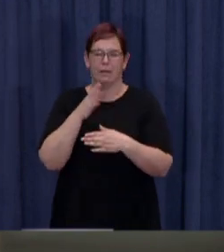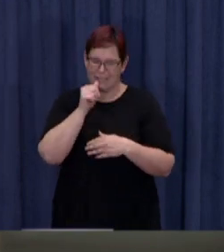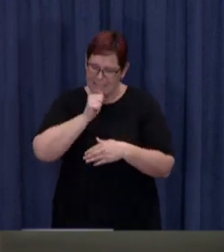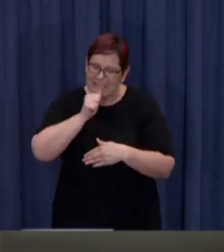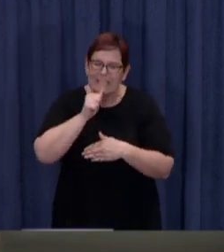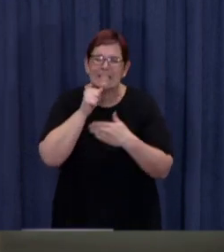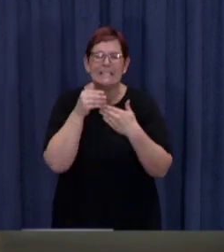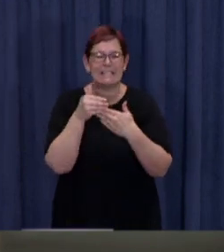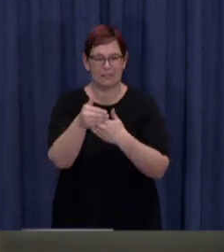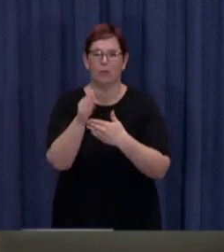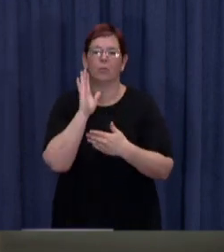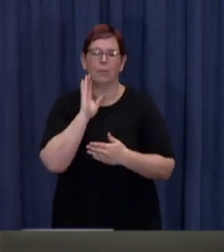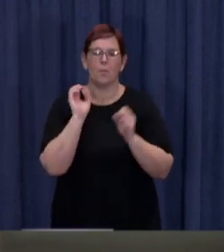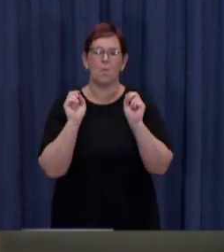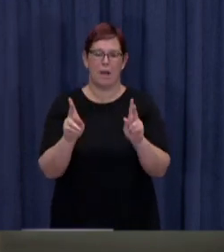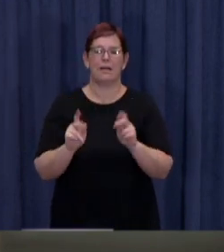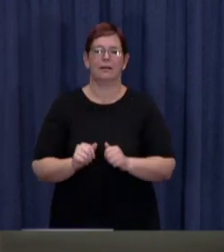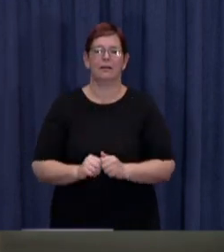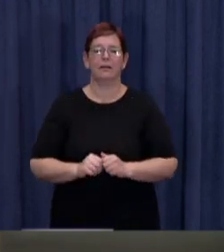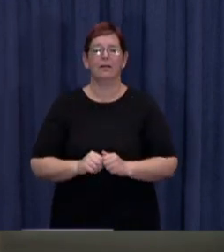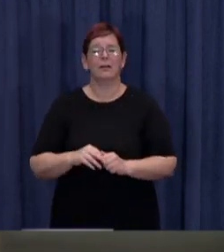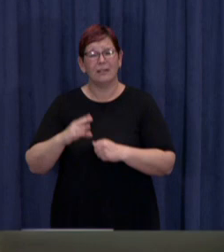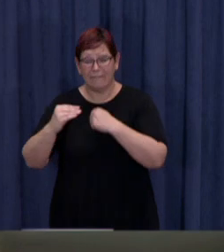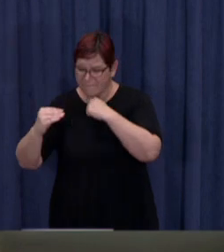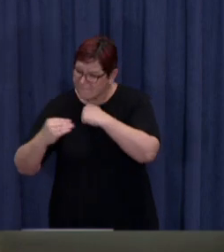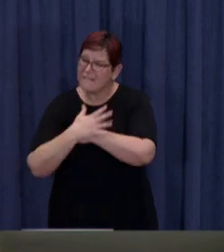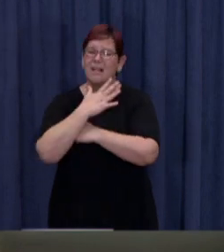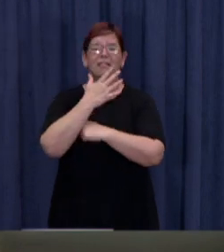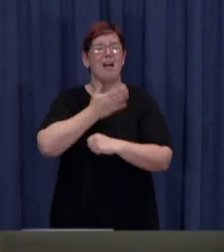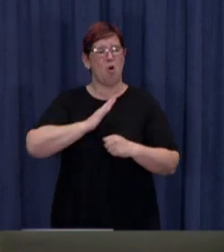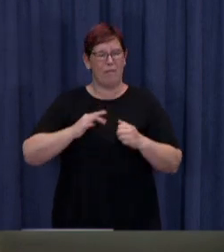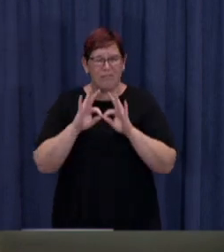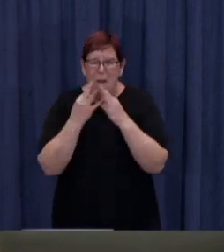the work life, get back to normal life and get back to the life that we all are